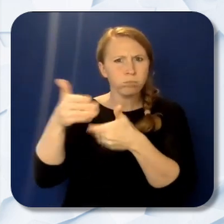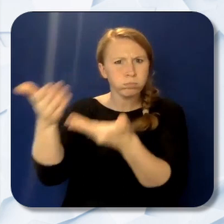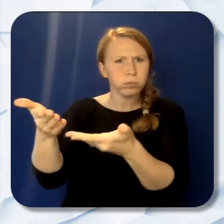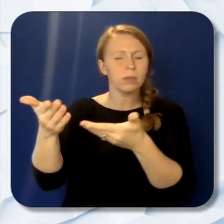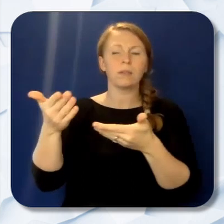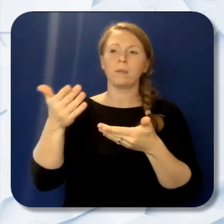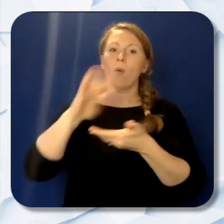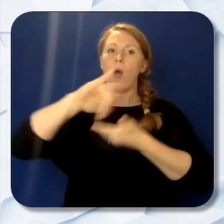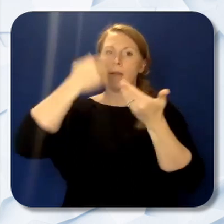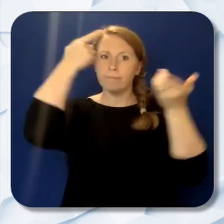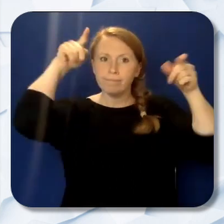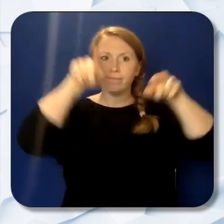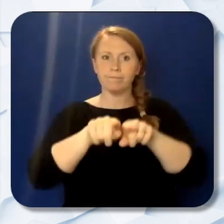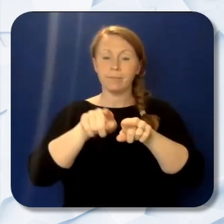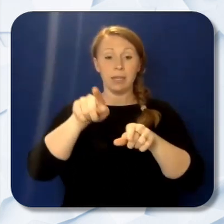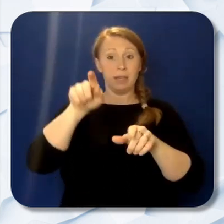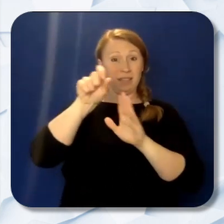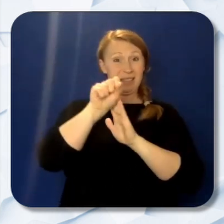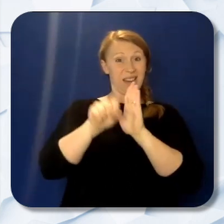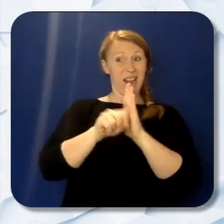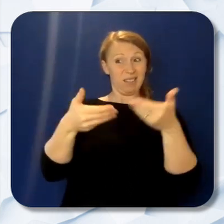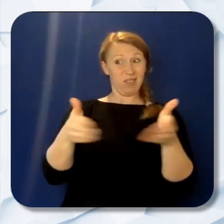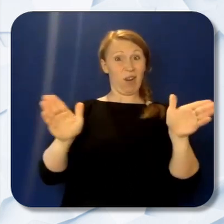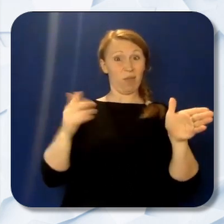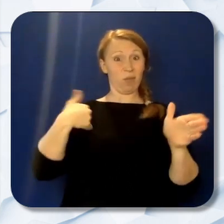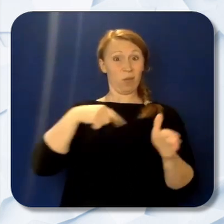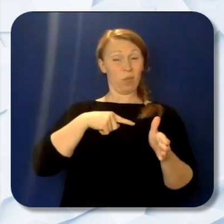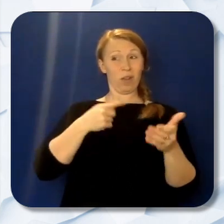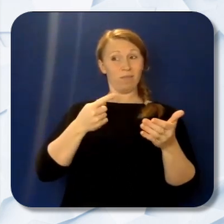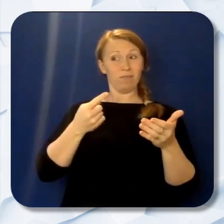you know the State is mobilizing, uh in general general to expand counseling, recognizing how